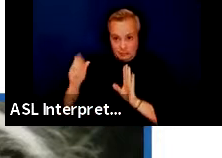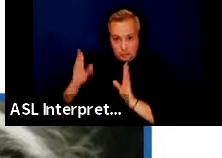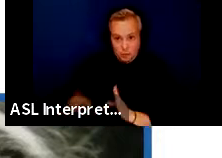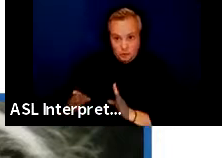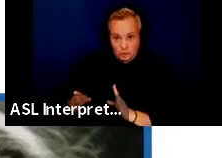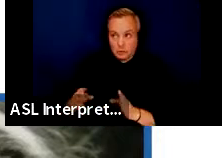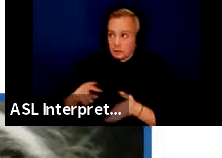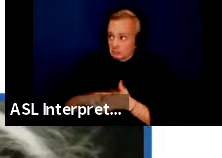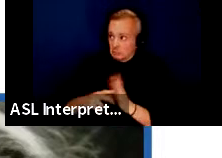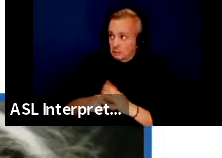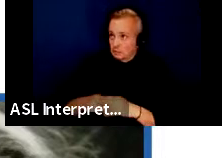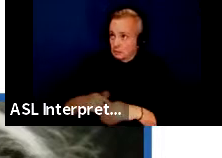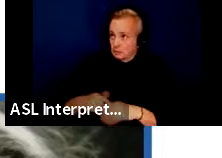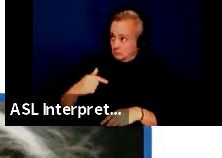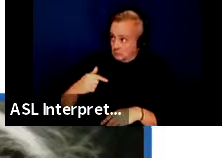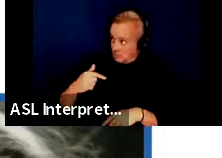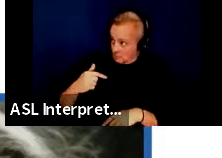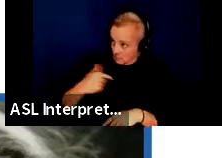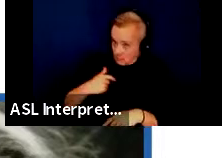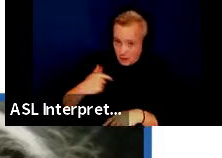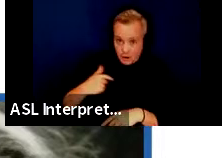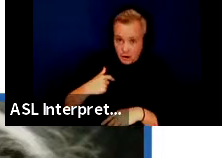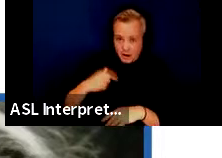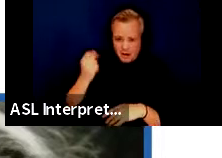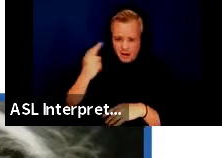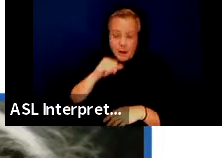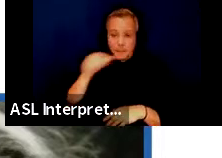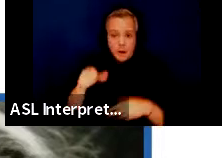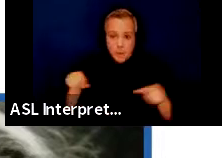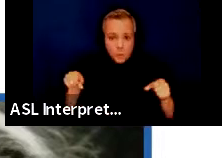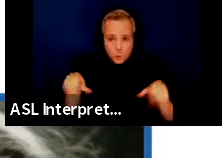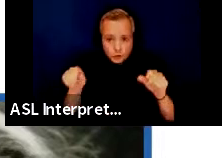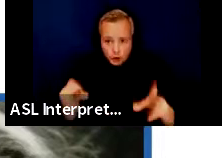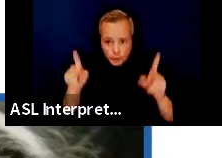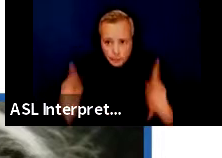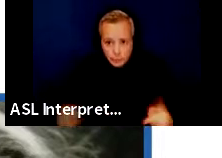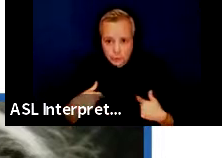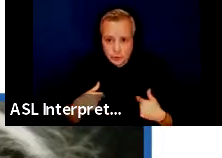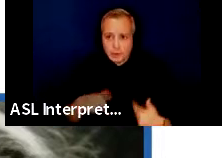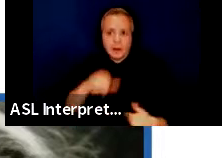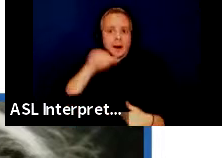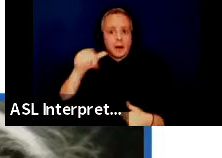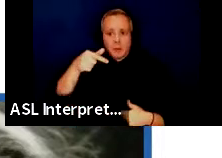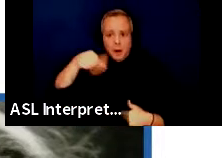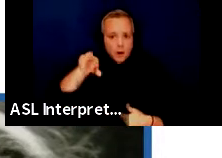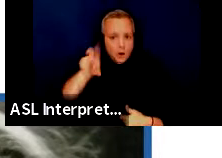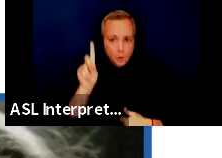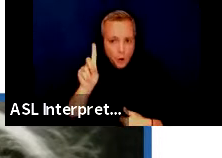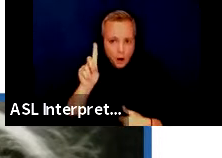ME. I AM NOT A WHEELCHAIR PERSON. I AM NOT A QUADRIPLEGIC OR A TETRAPLEGIC.